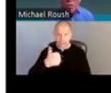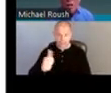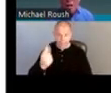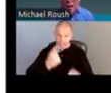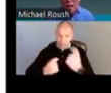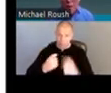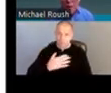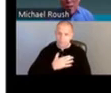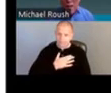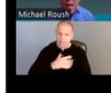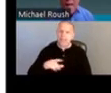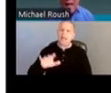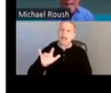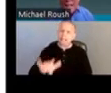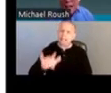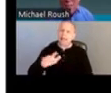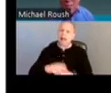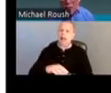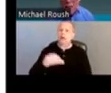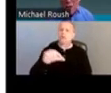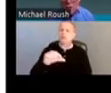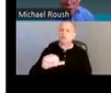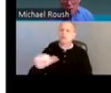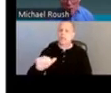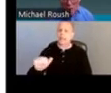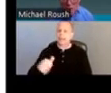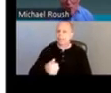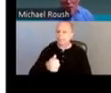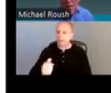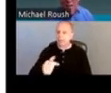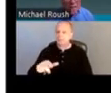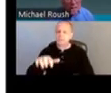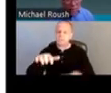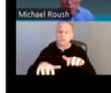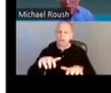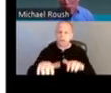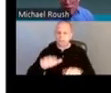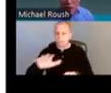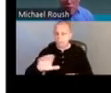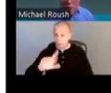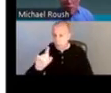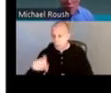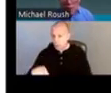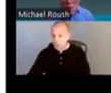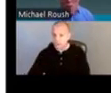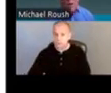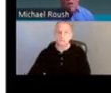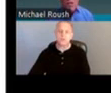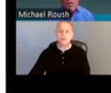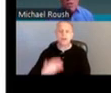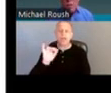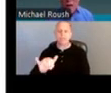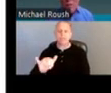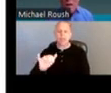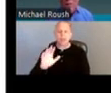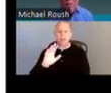Q & A button and type in your questions. We will be answering those questions throughout